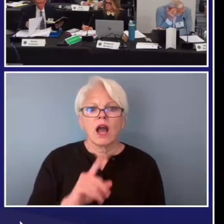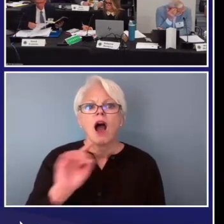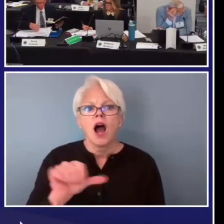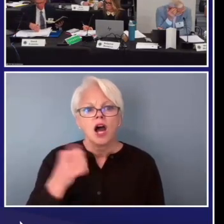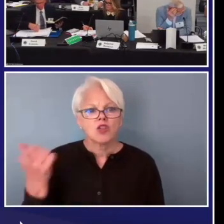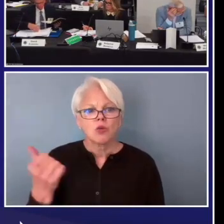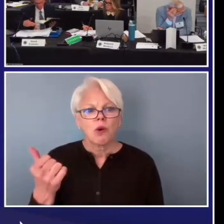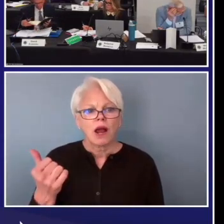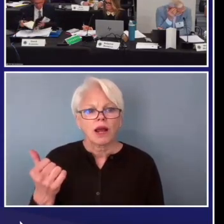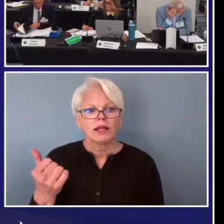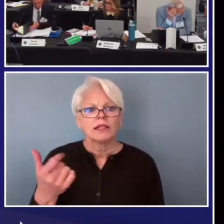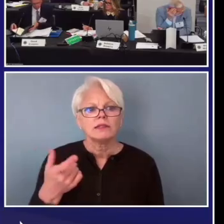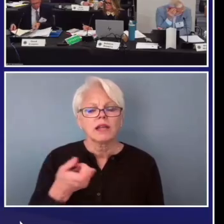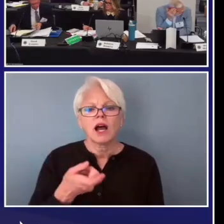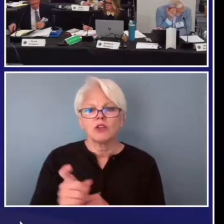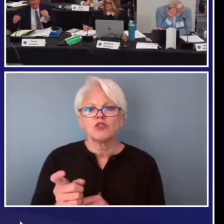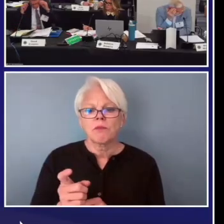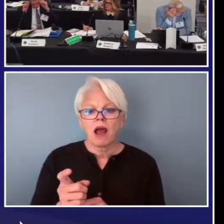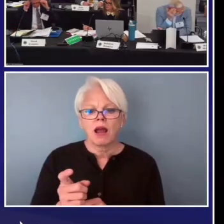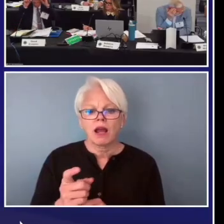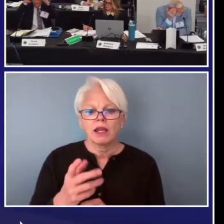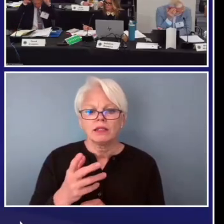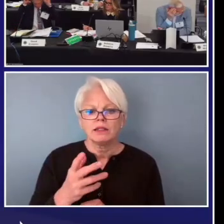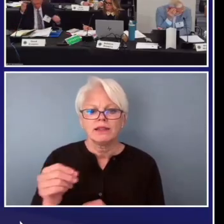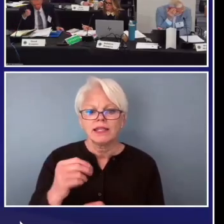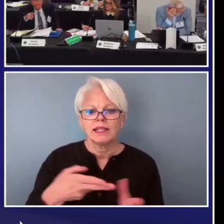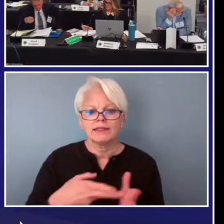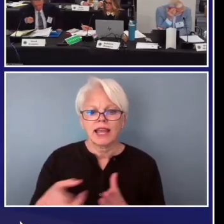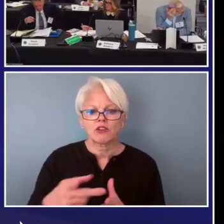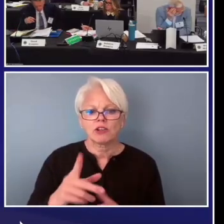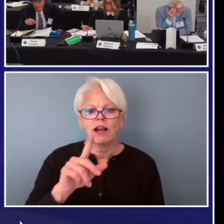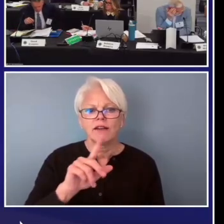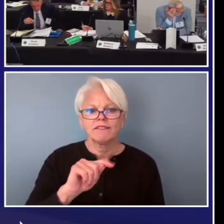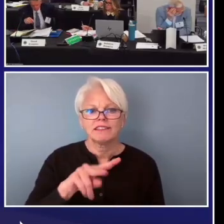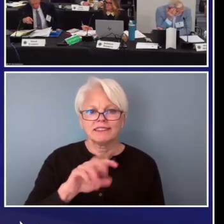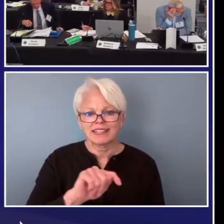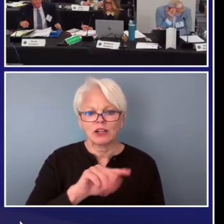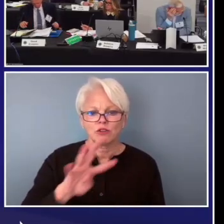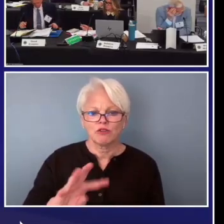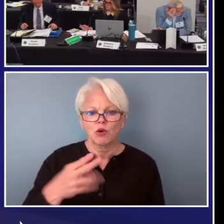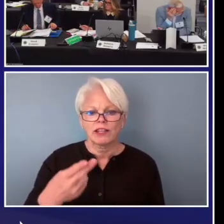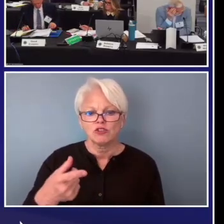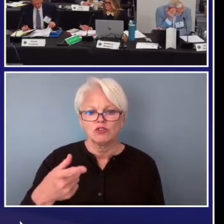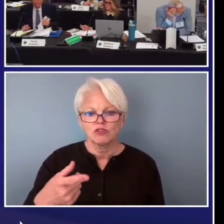4 HEA programs, what the intent of that was. I mean, I guess I could imagine a scenario where a future secretary